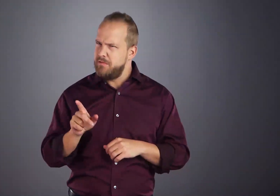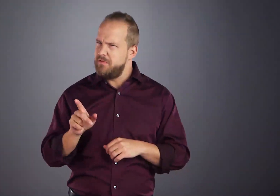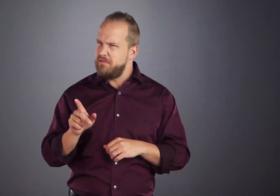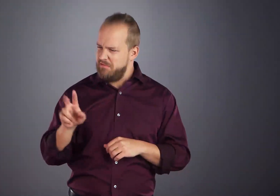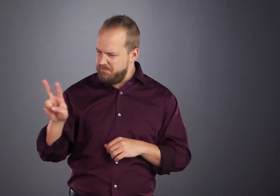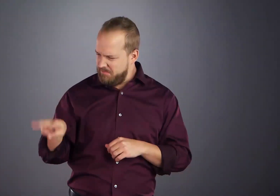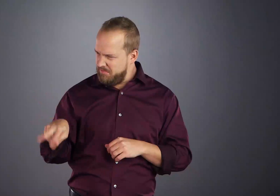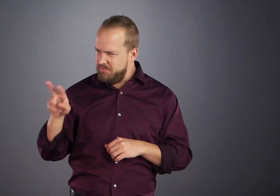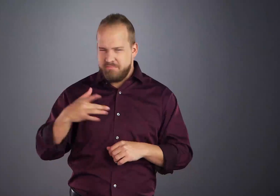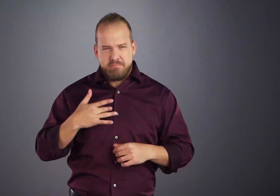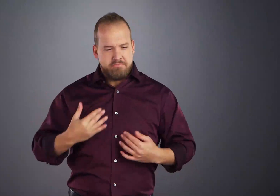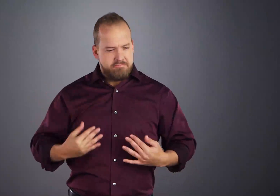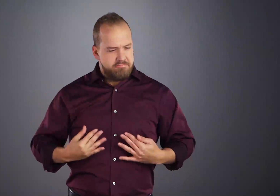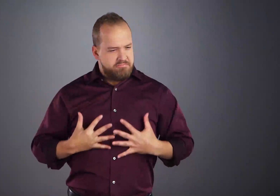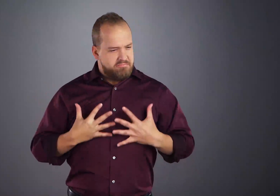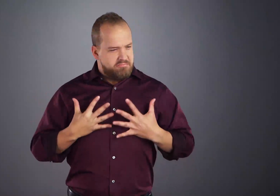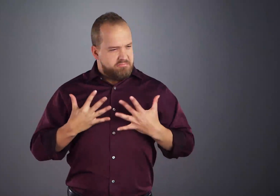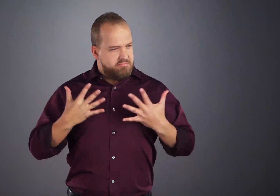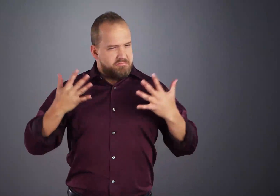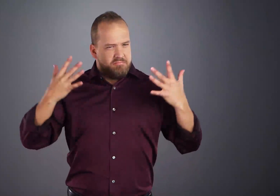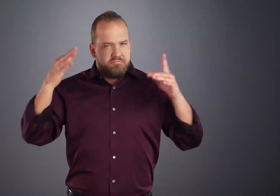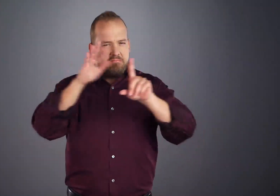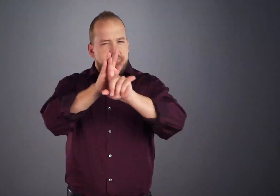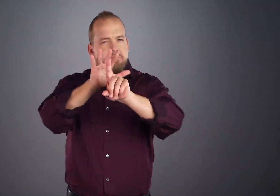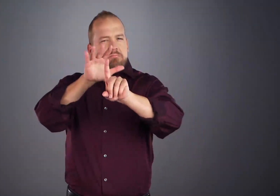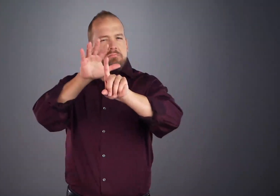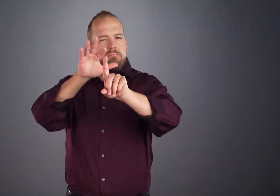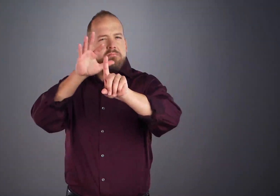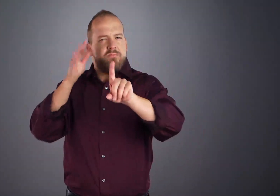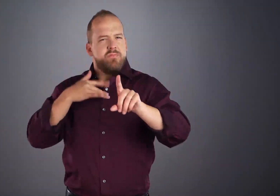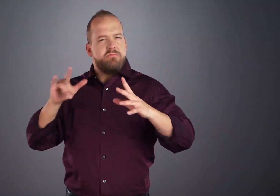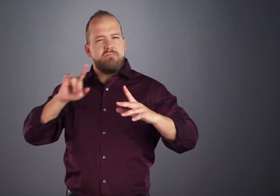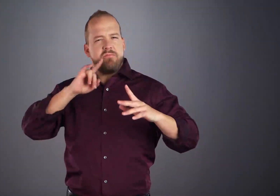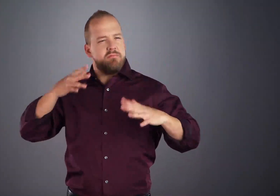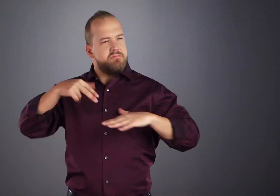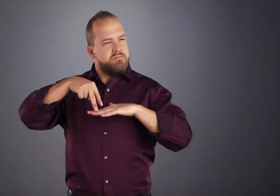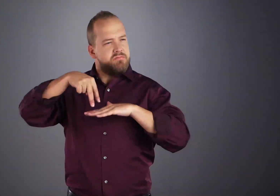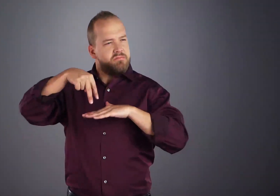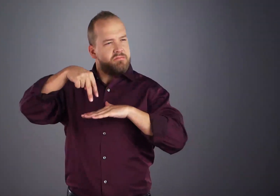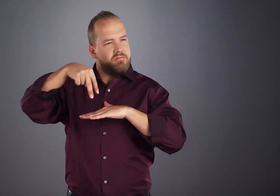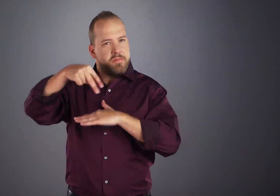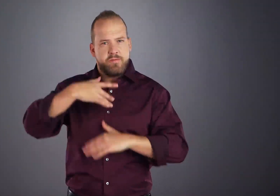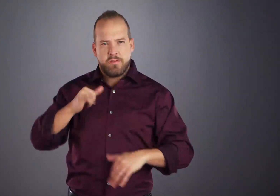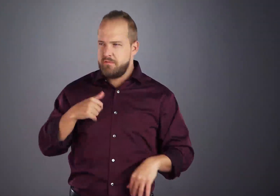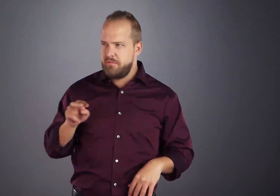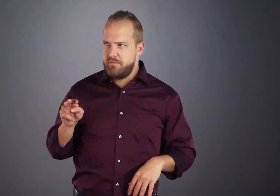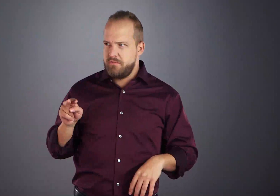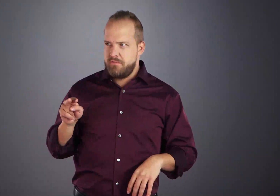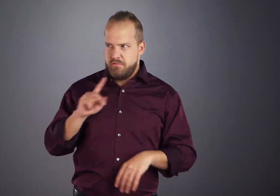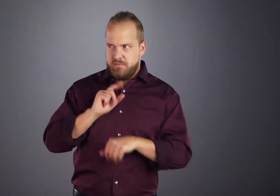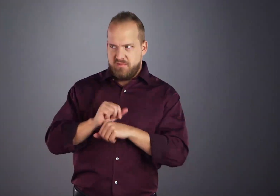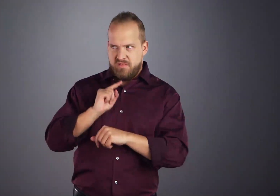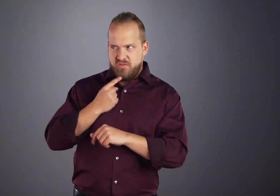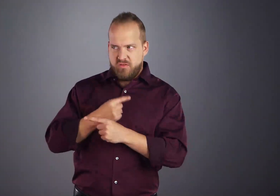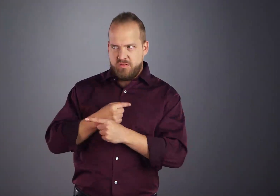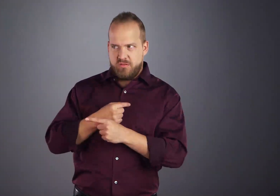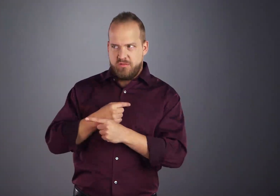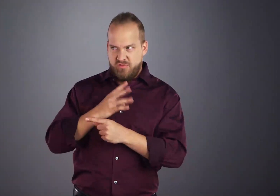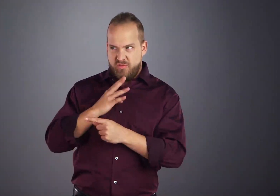Yes, the old boy was on fire, all right. But bless his heart, let him rant!